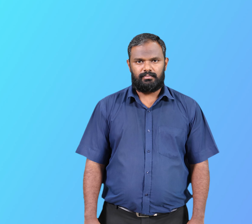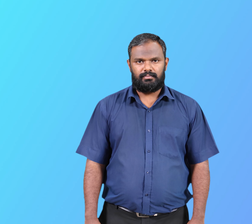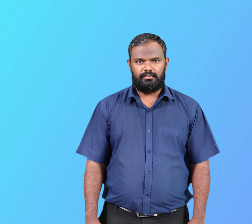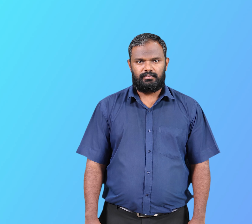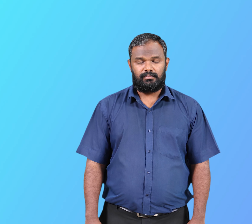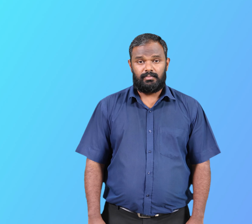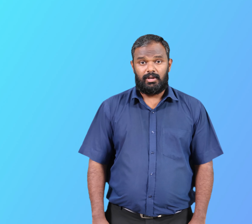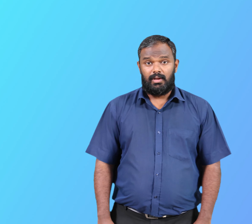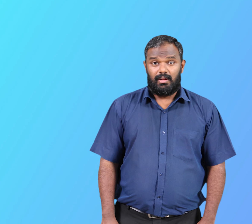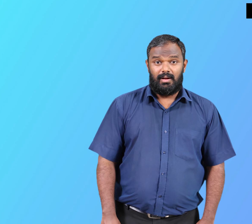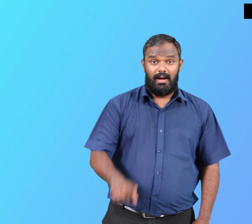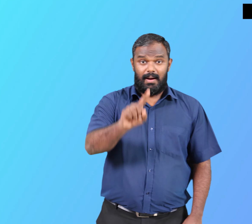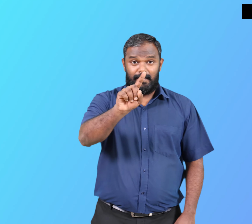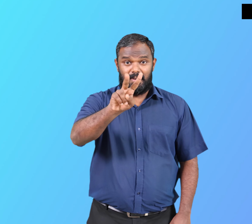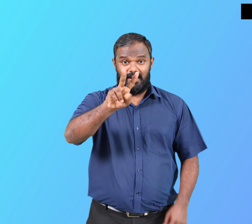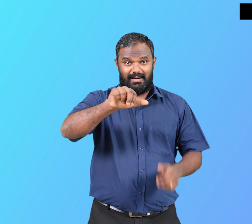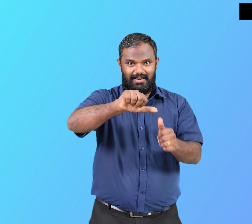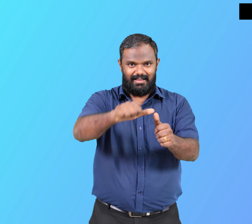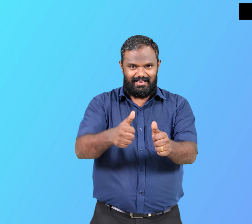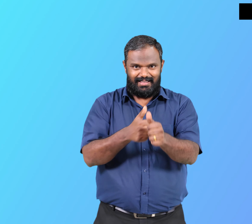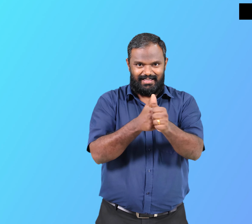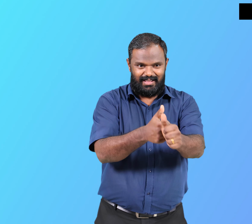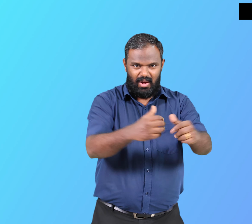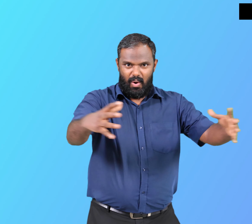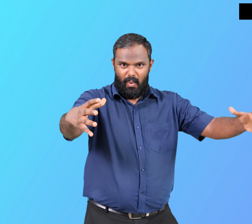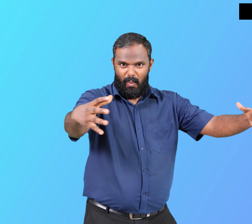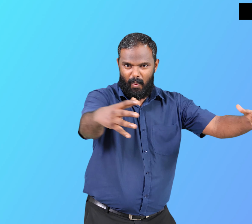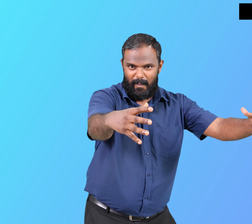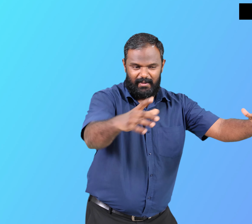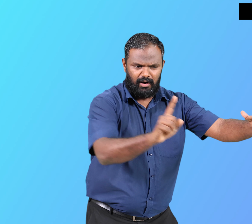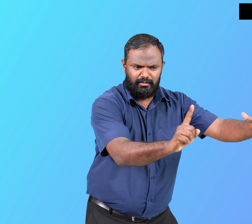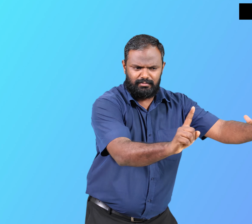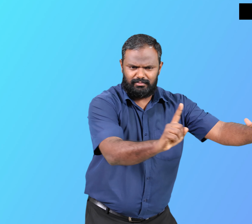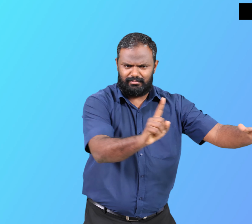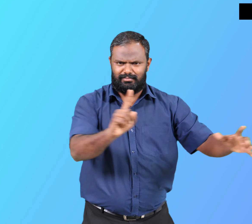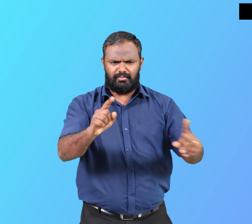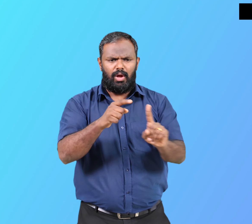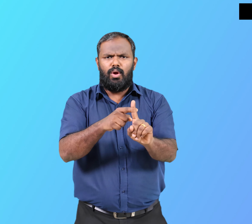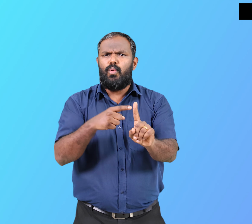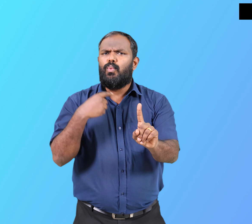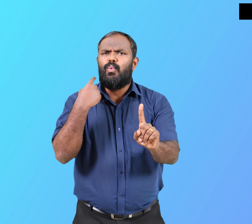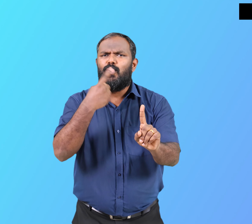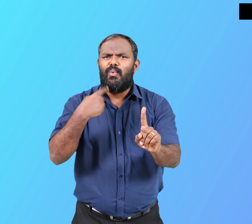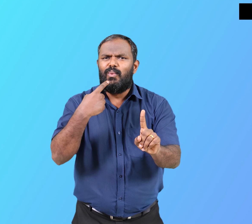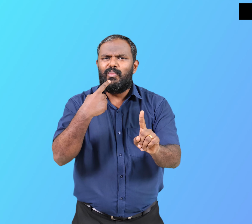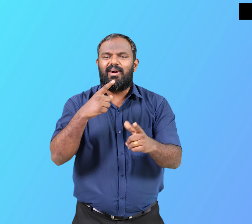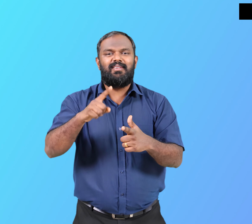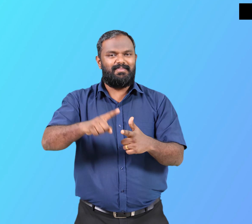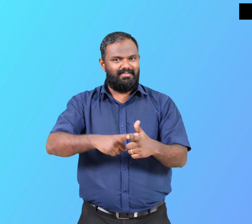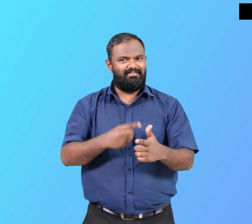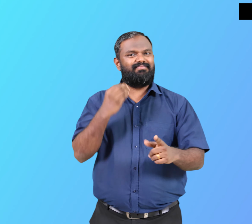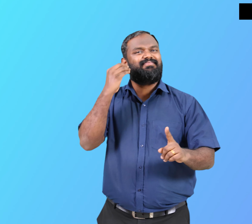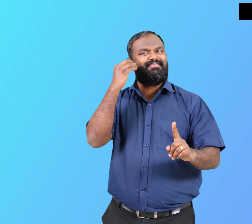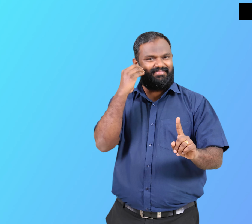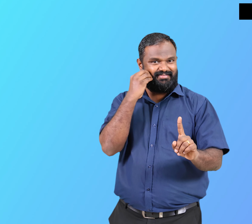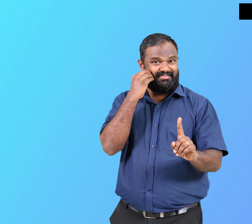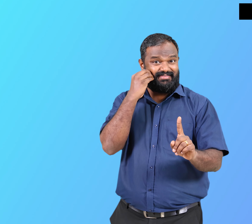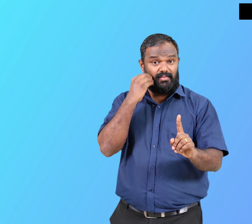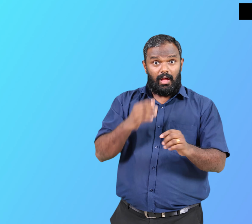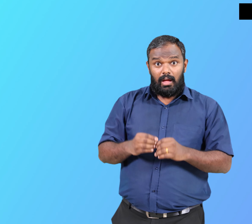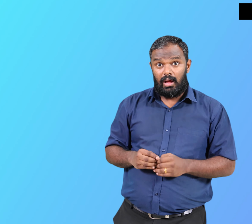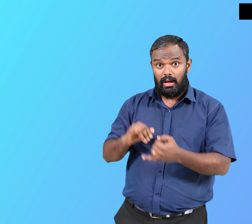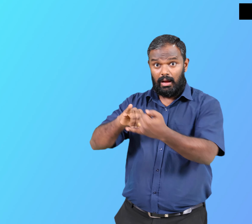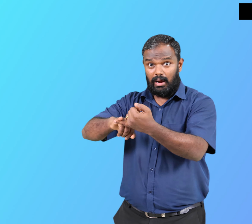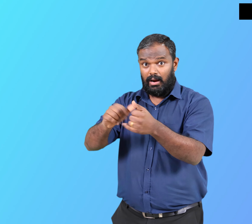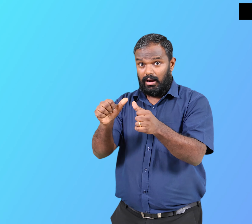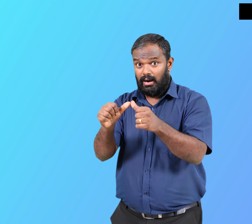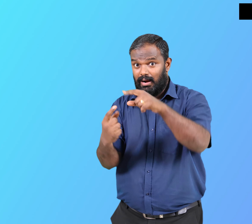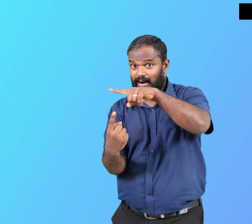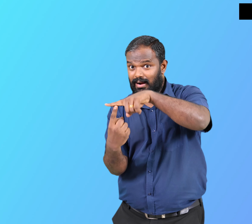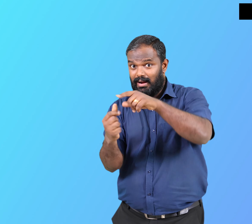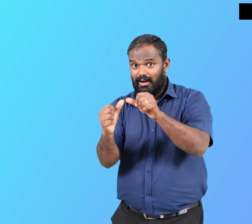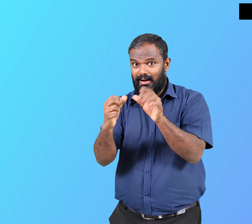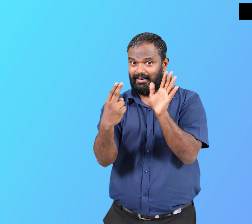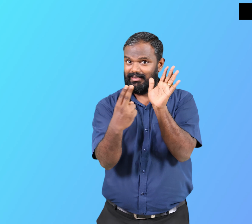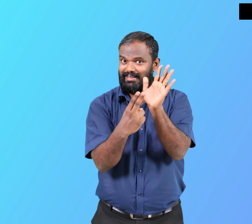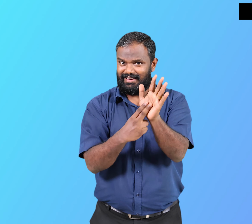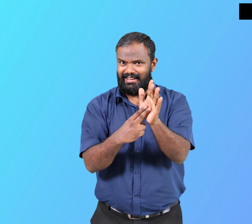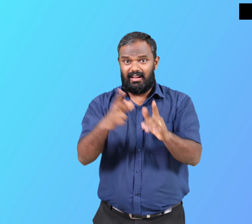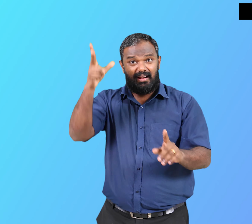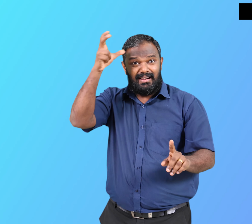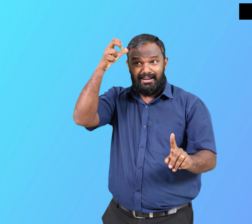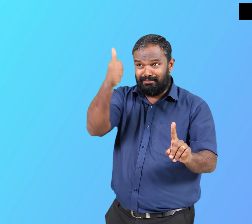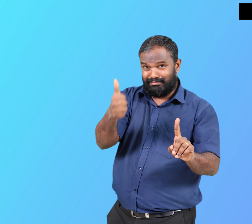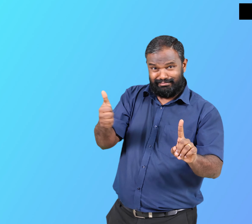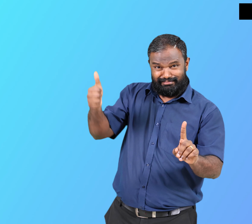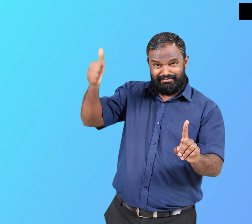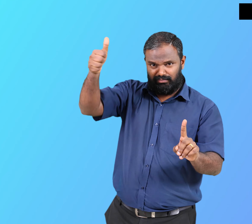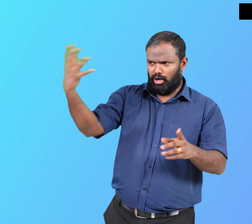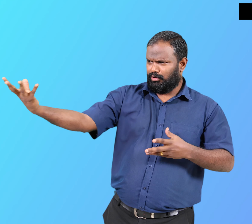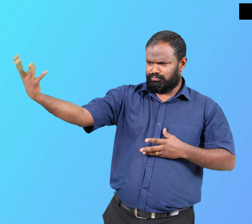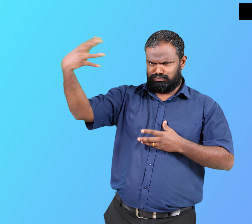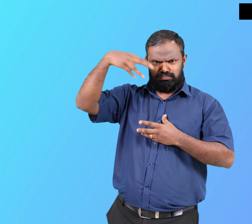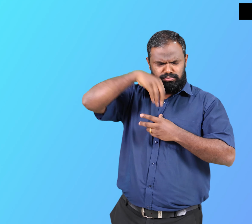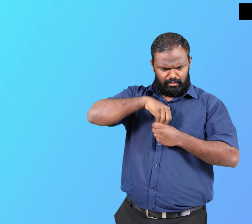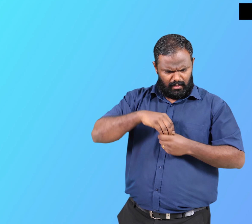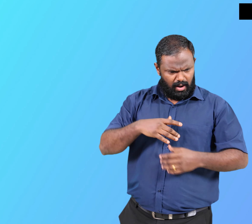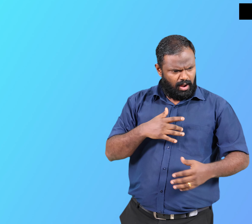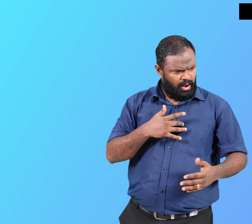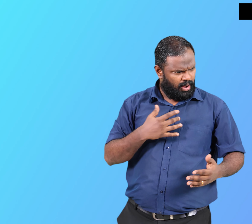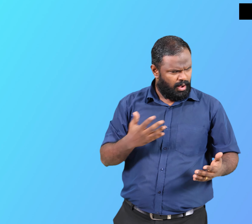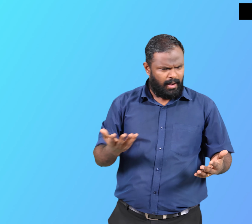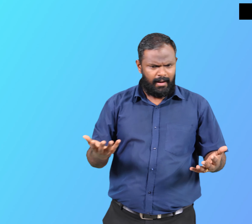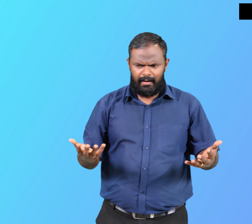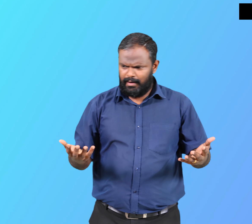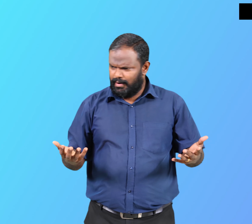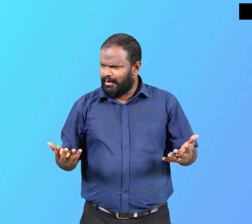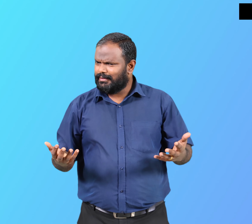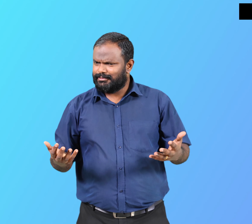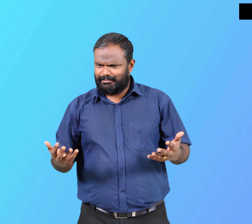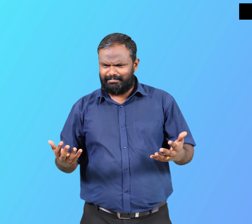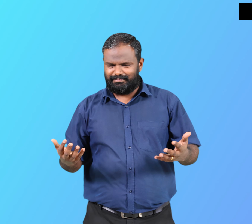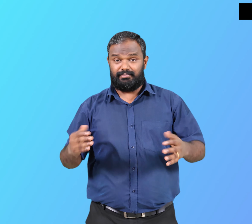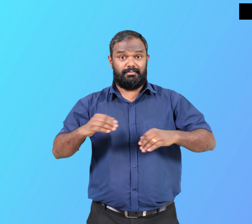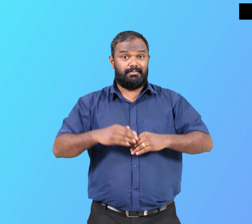One of Jesus’ twelve apostles was named Judas Iscariot. Satan entered him,